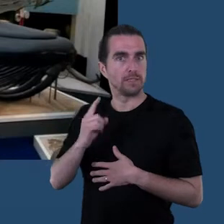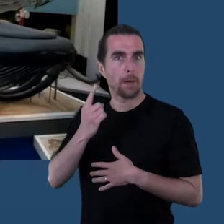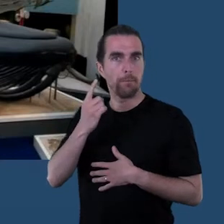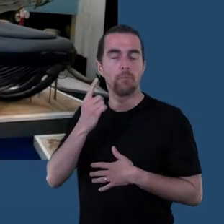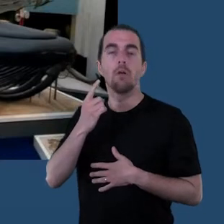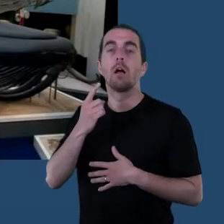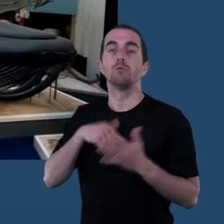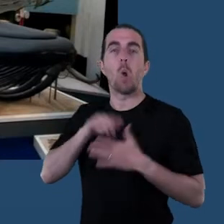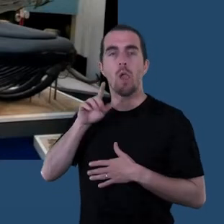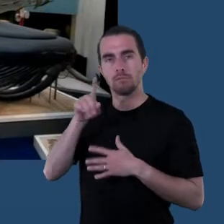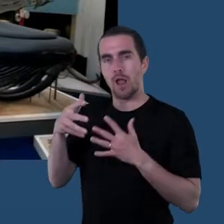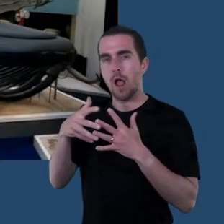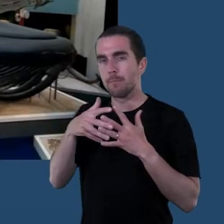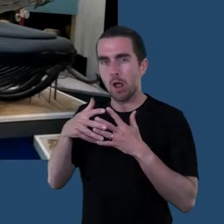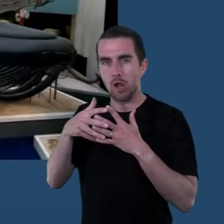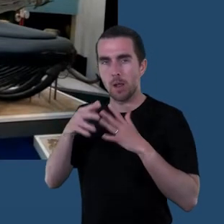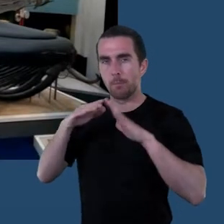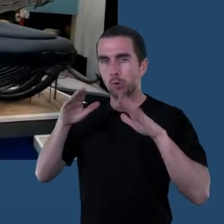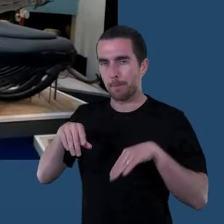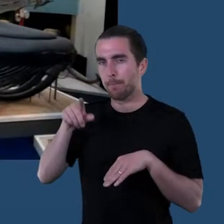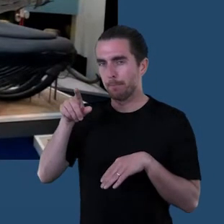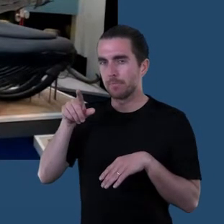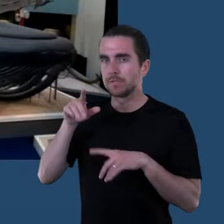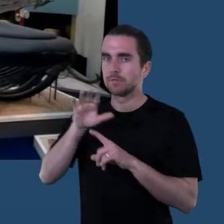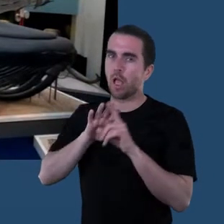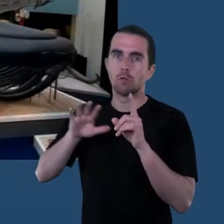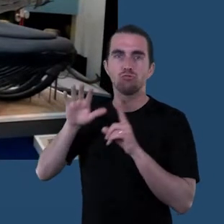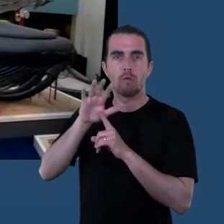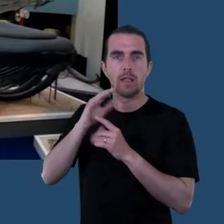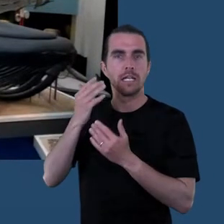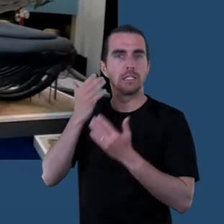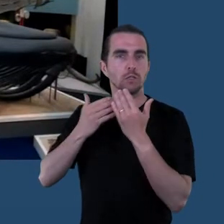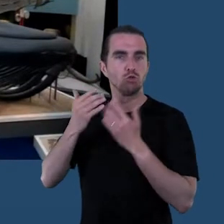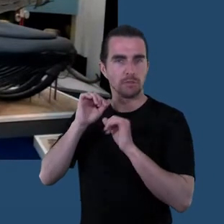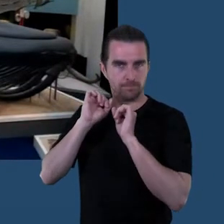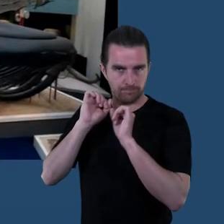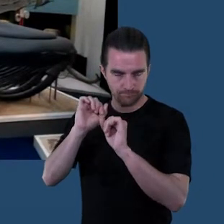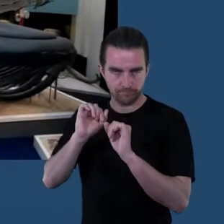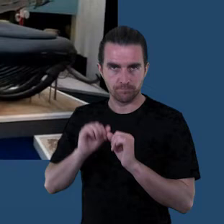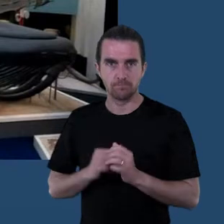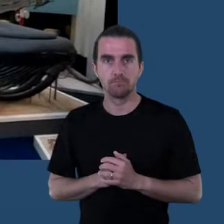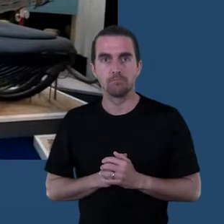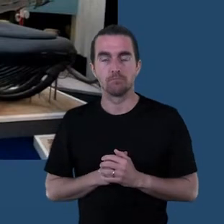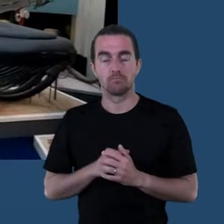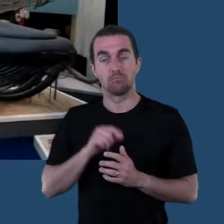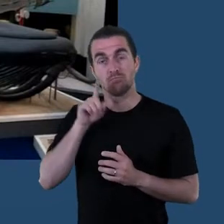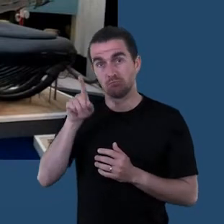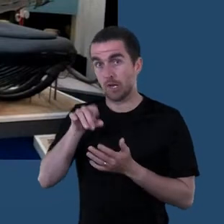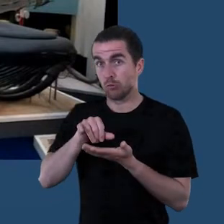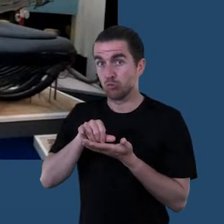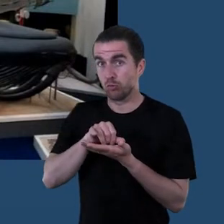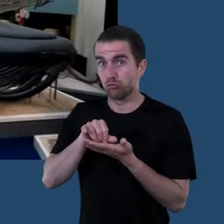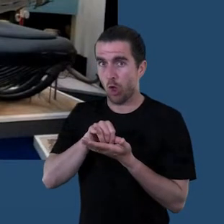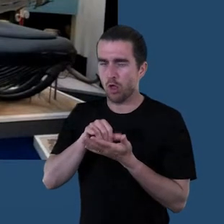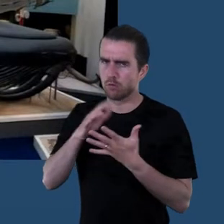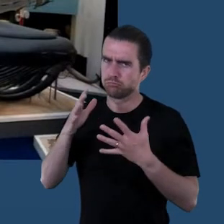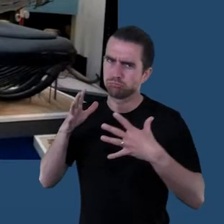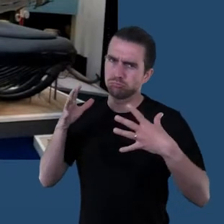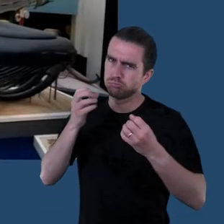We sold the idea to the American Museum of Natural History in New York, a fantastic museum.